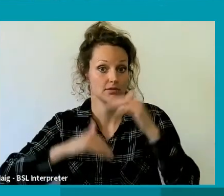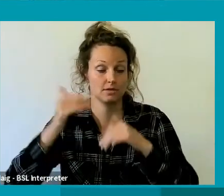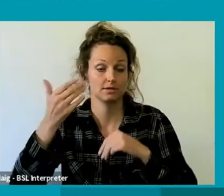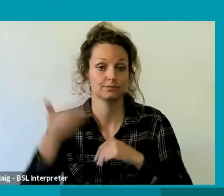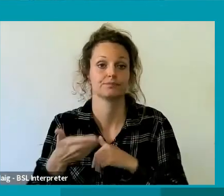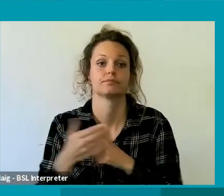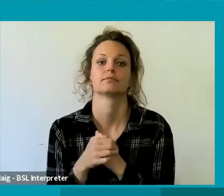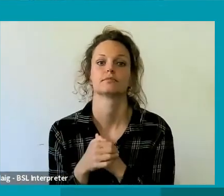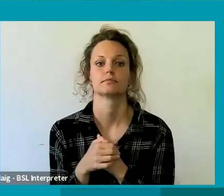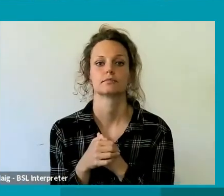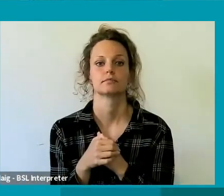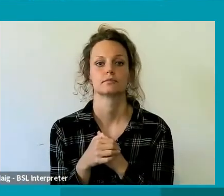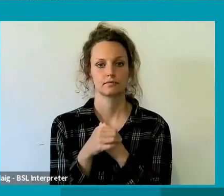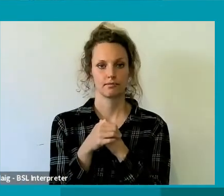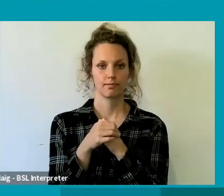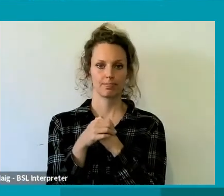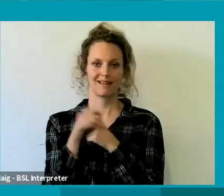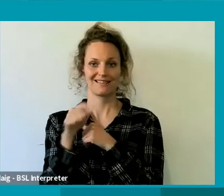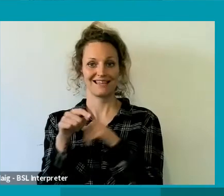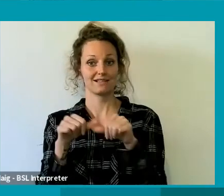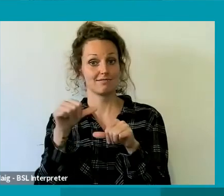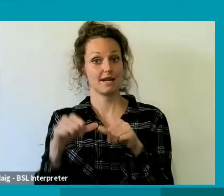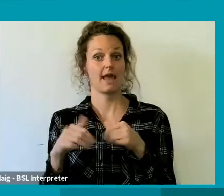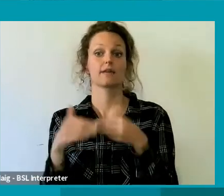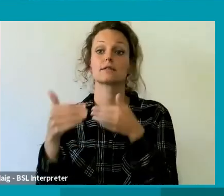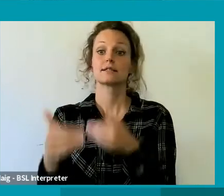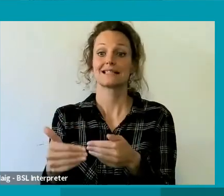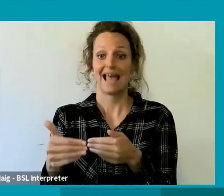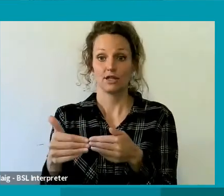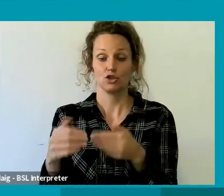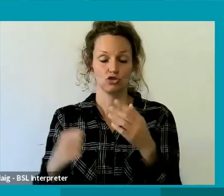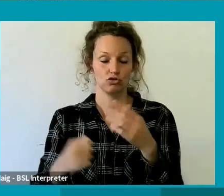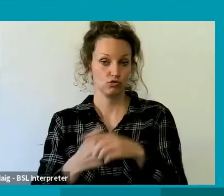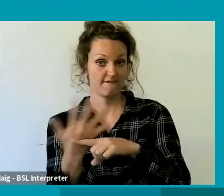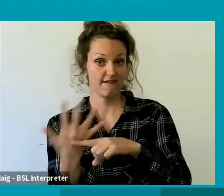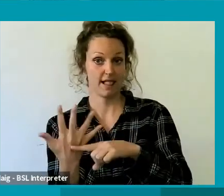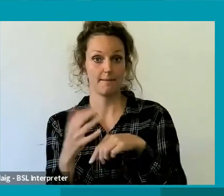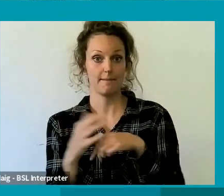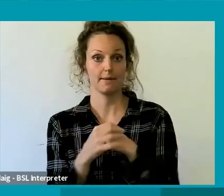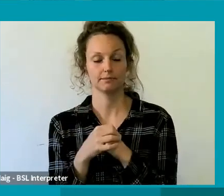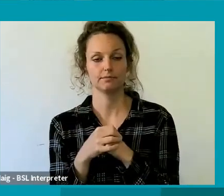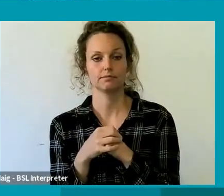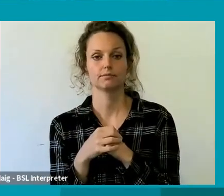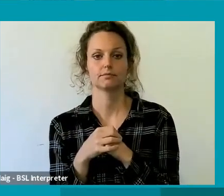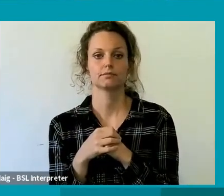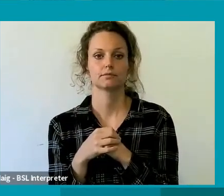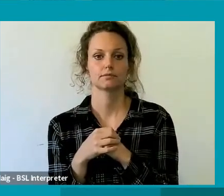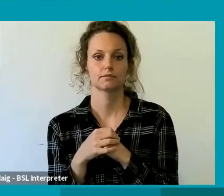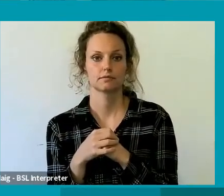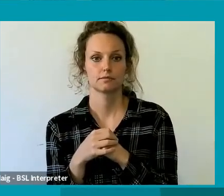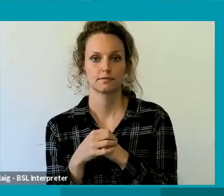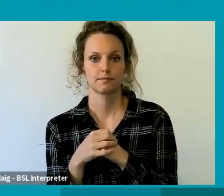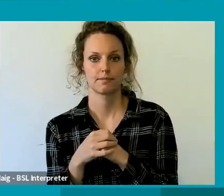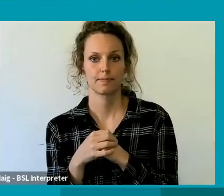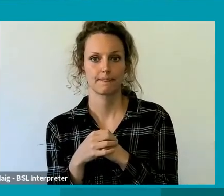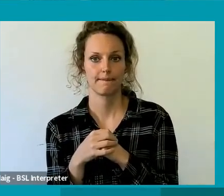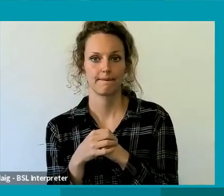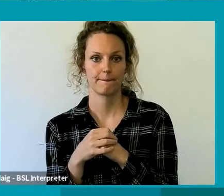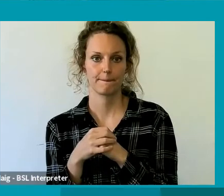that you would be developing in terms of your personal brand. So in terms of connecting, did you know